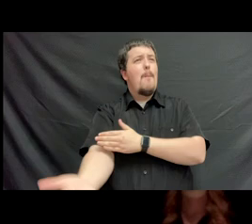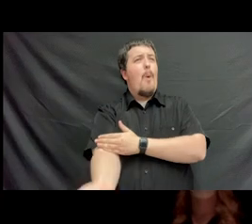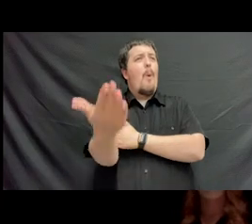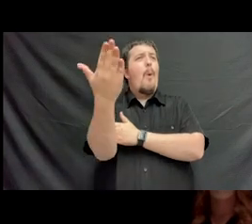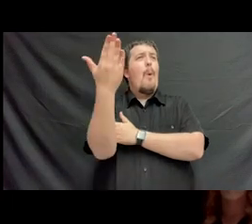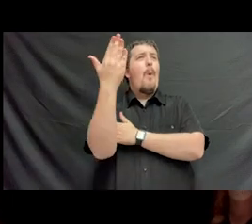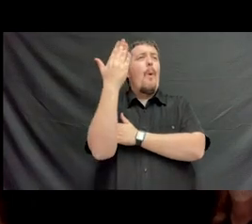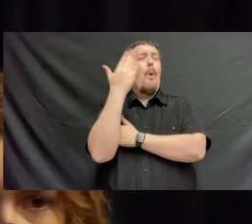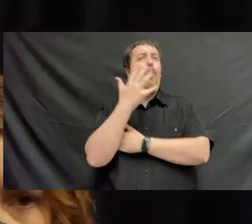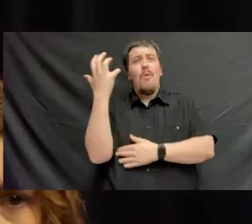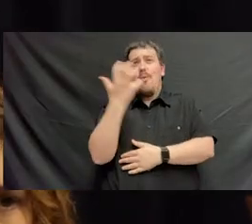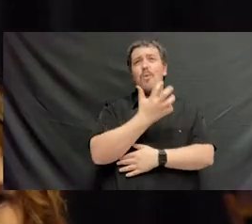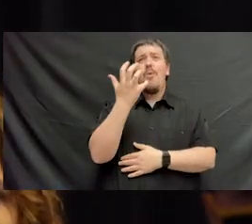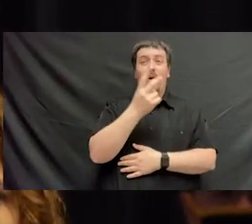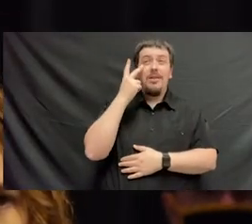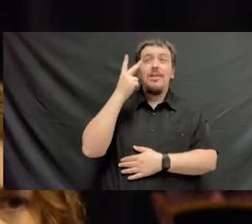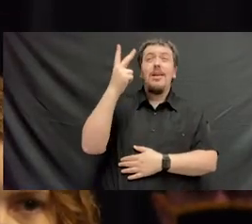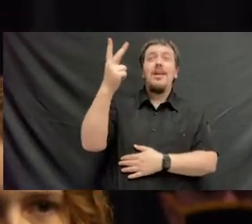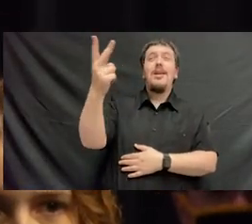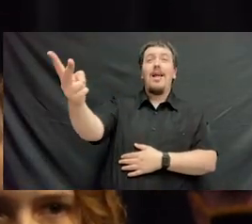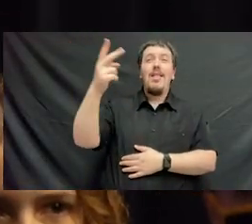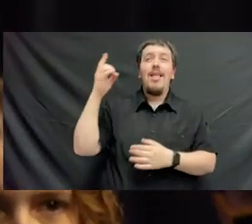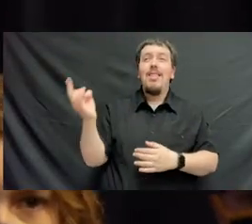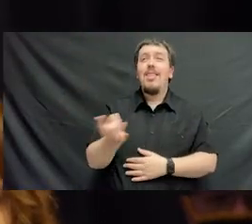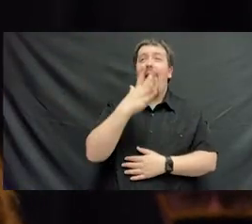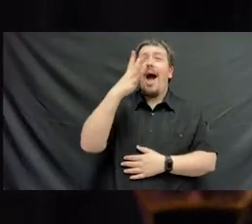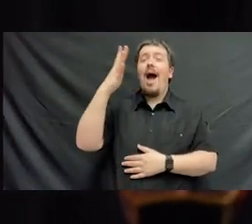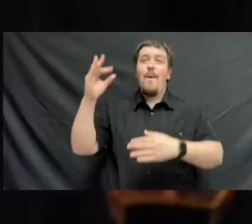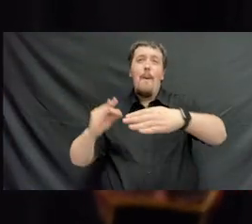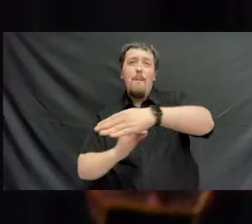I can see the light of a clear blue morning